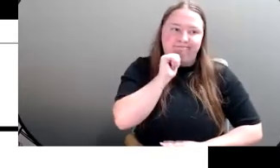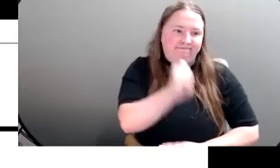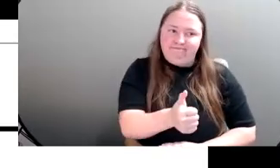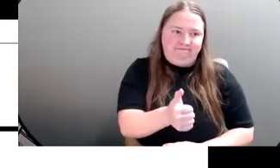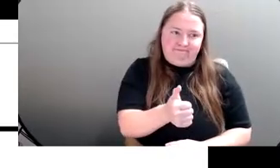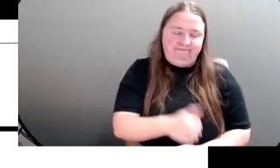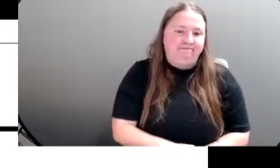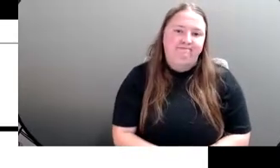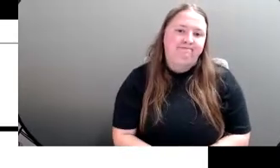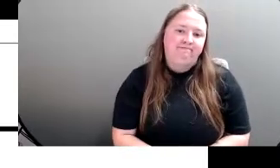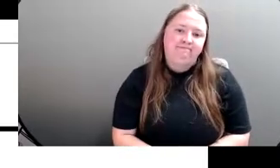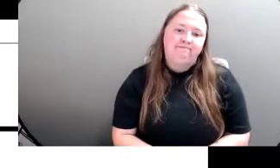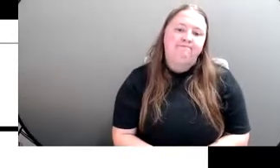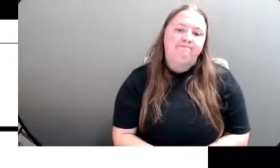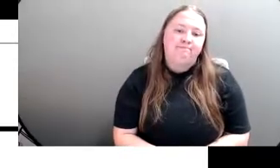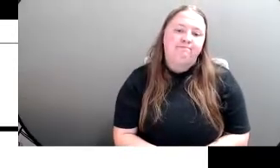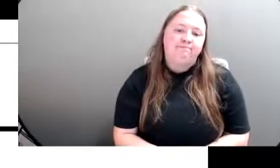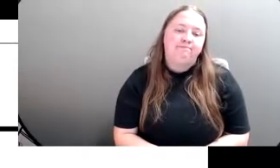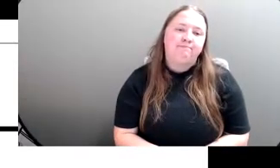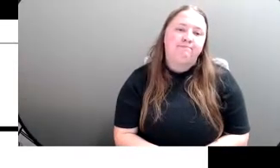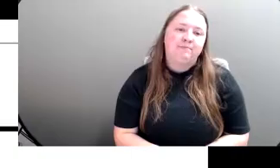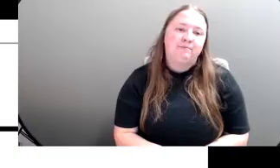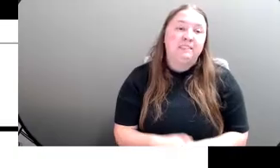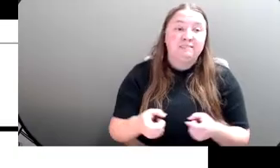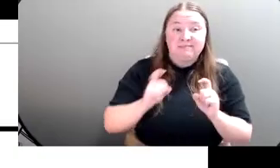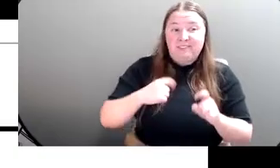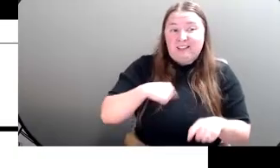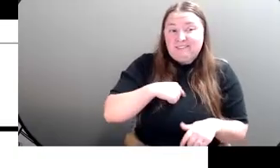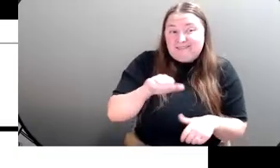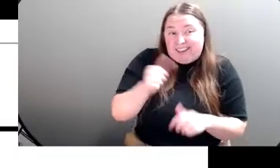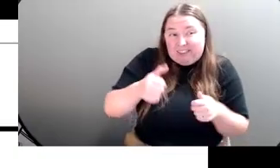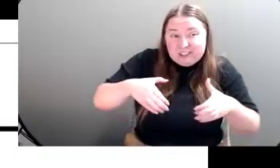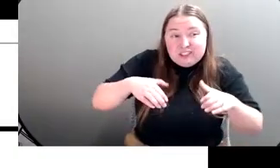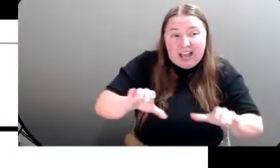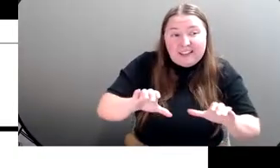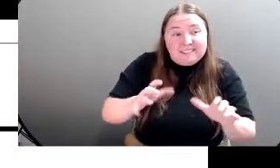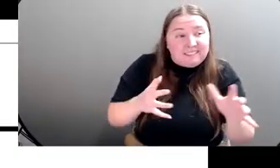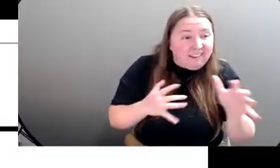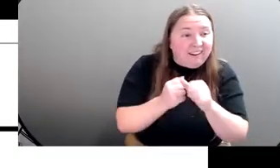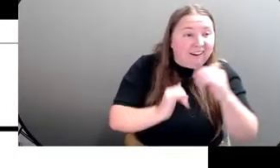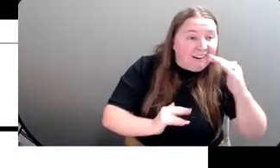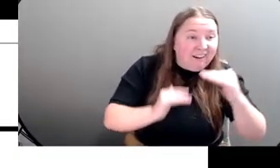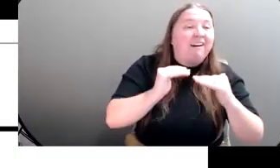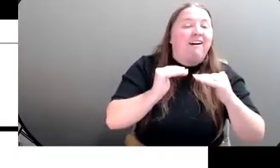So, they're giving us another chance, after we've had some time to,